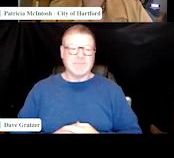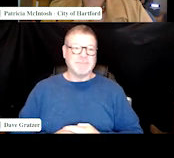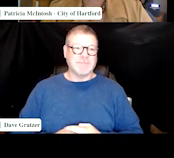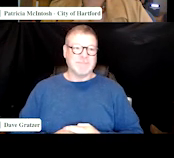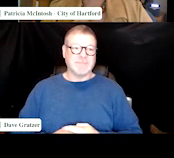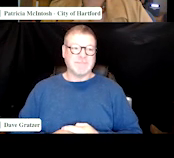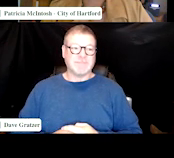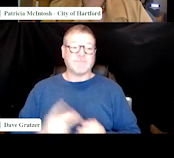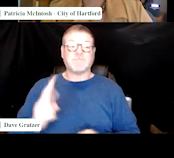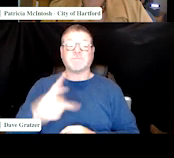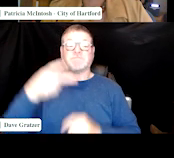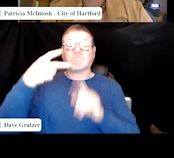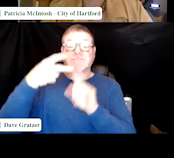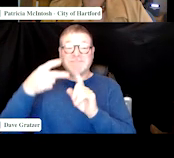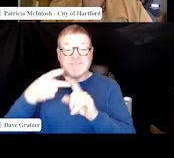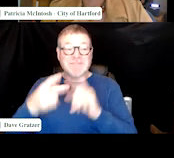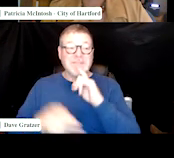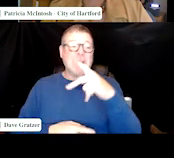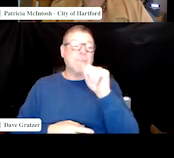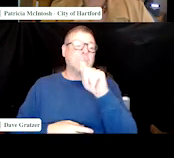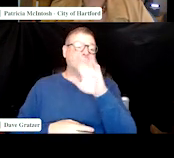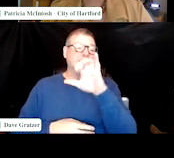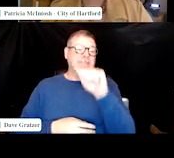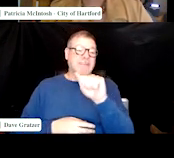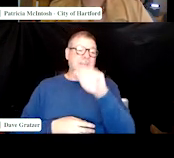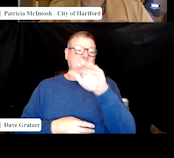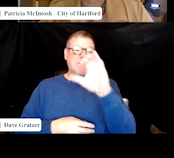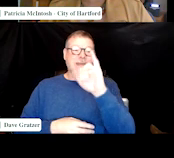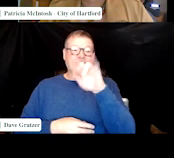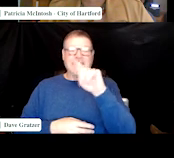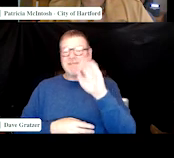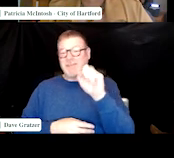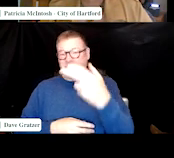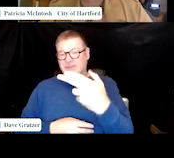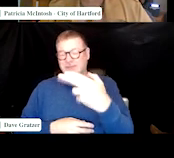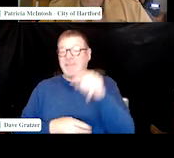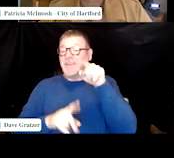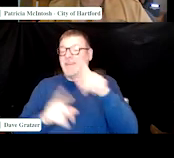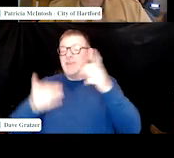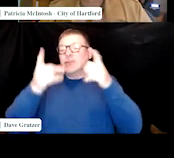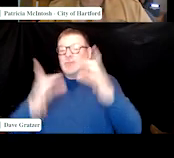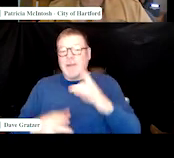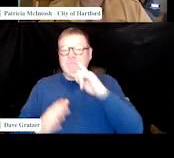Our next speaker is Patricia McIntosh. She's the Director of Community Safety and Wellness